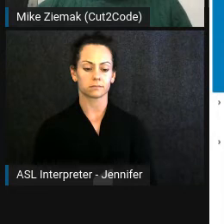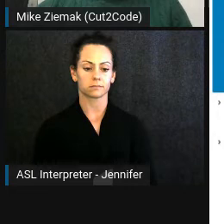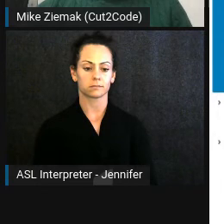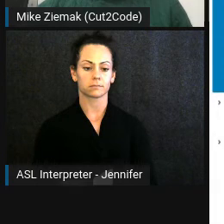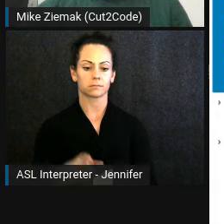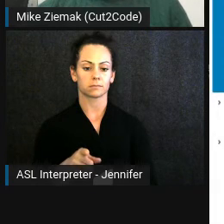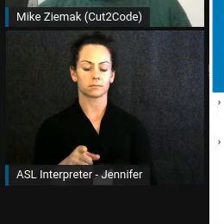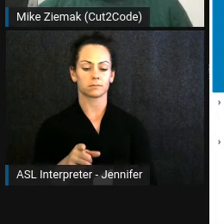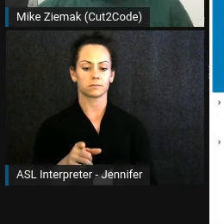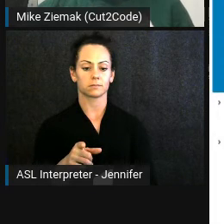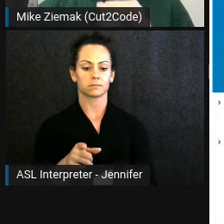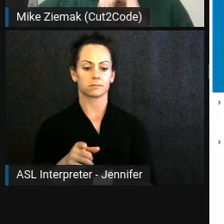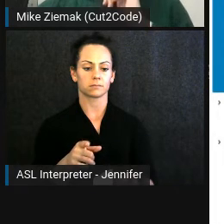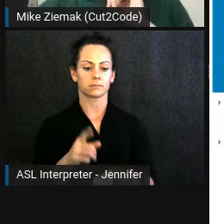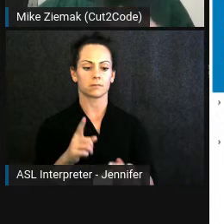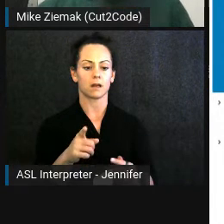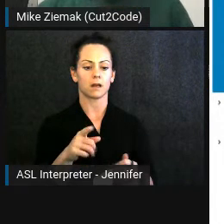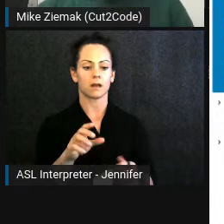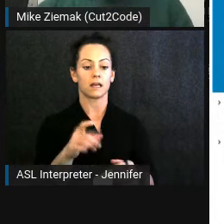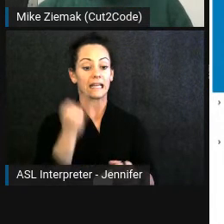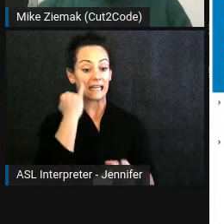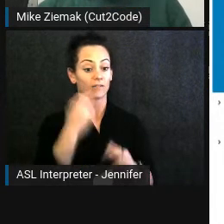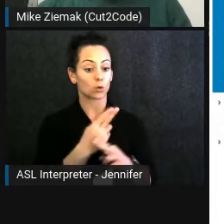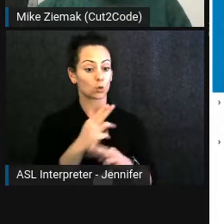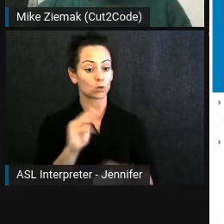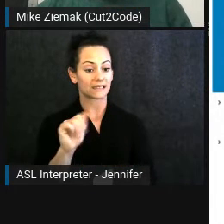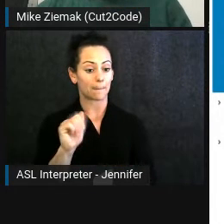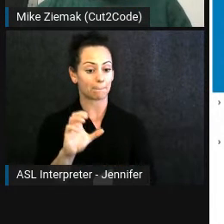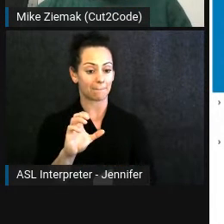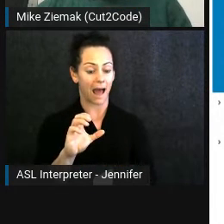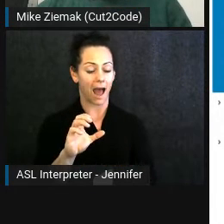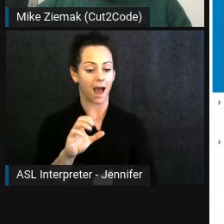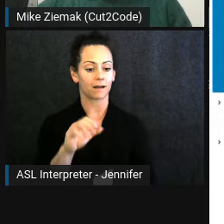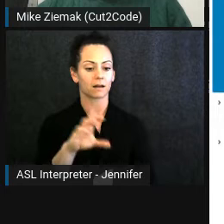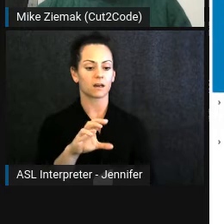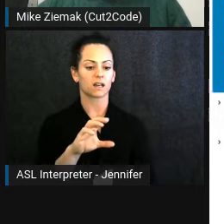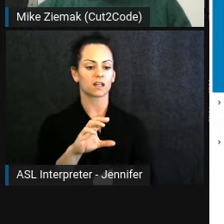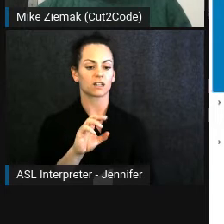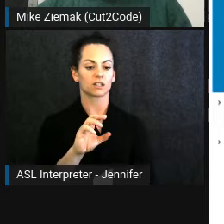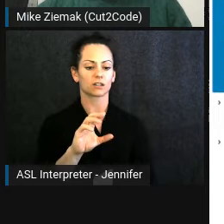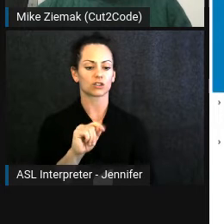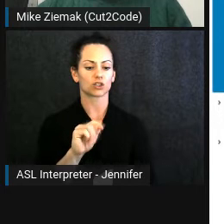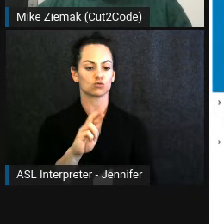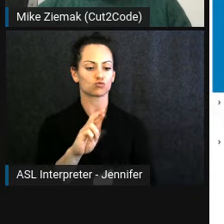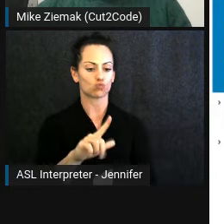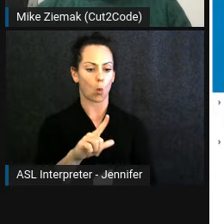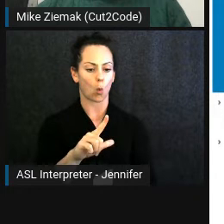If you're using Mac, Command-Shift, the entire text.